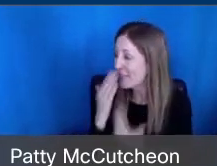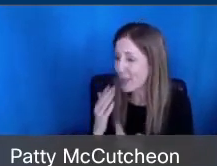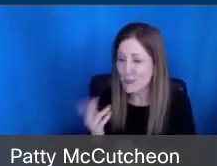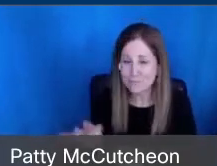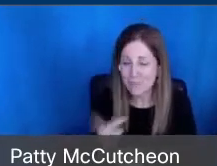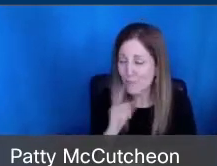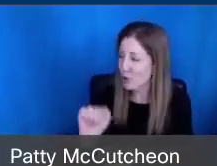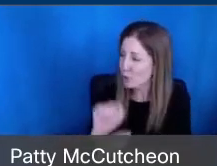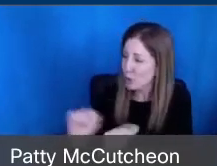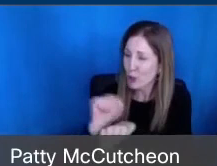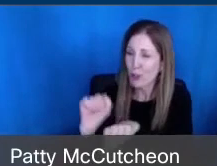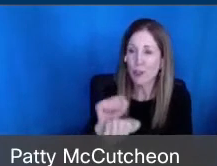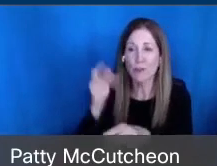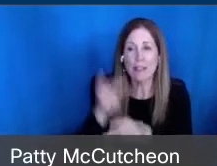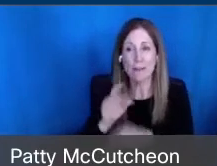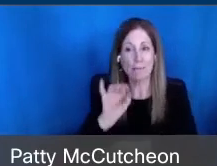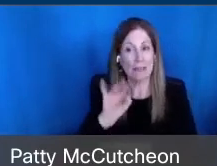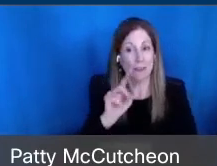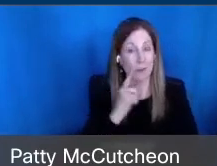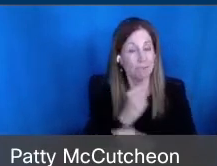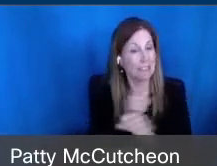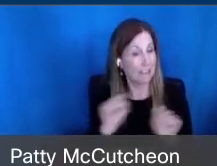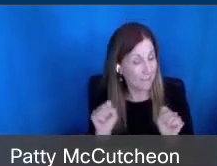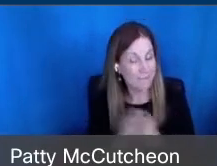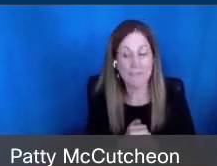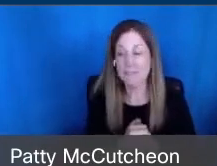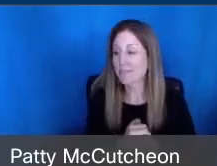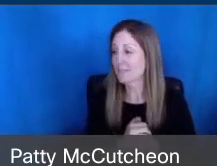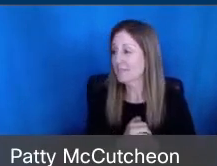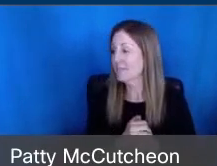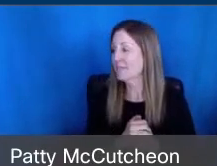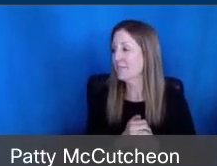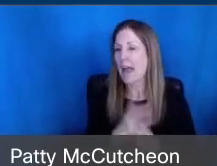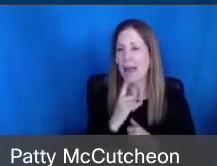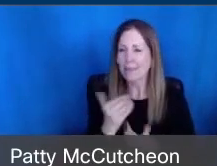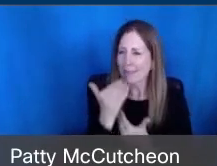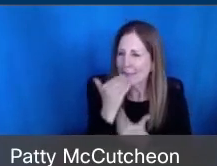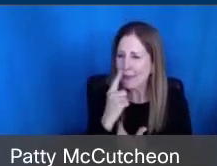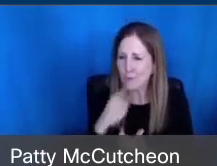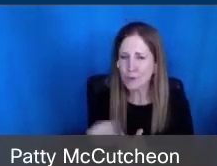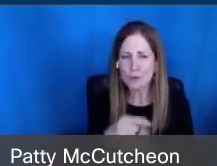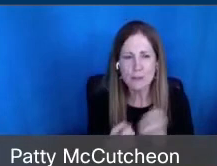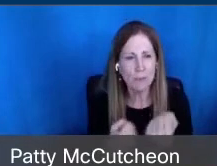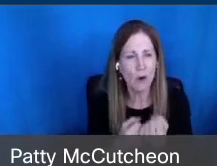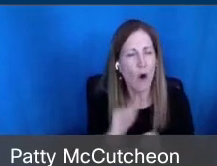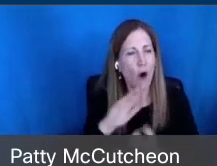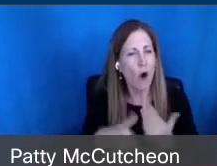to keep Minnesotans safe, and thank you for supporting all of our diverse populations across the state,